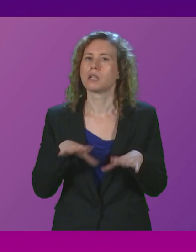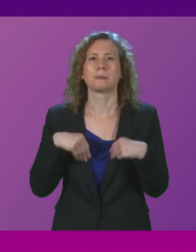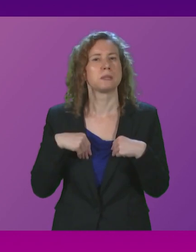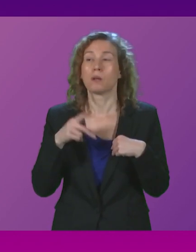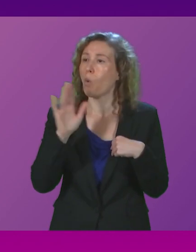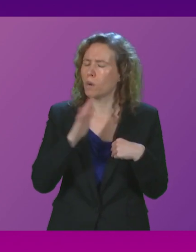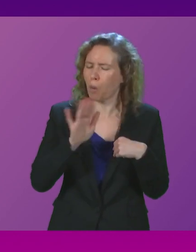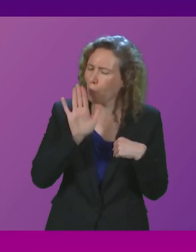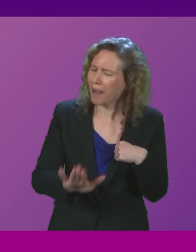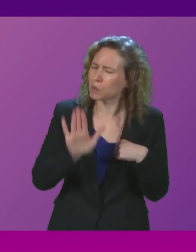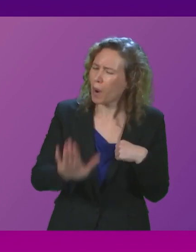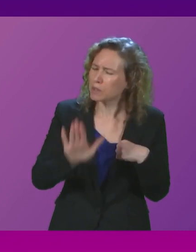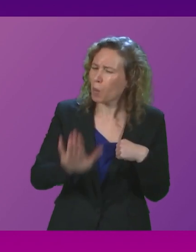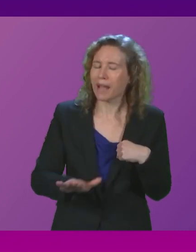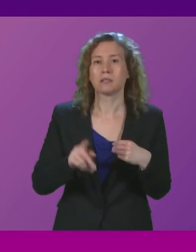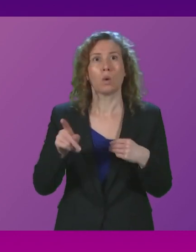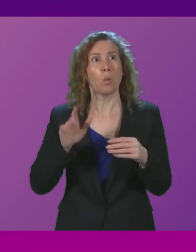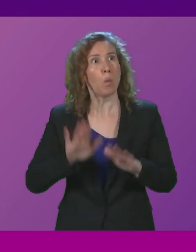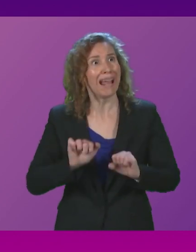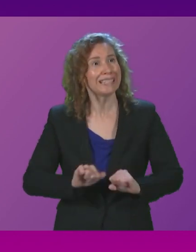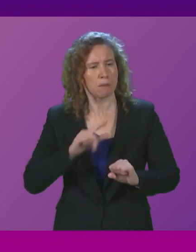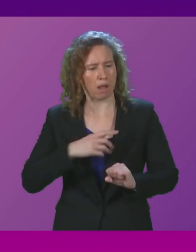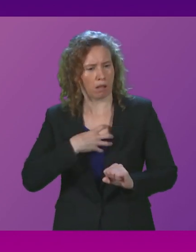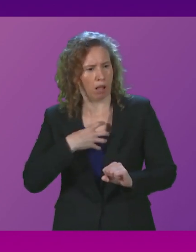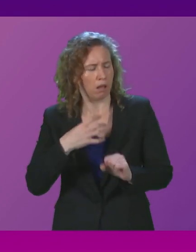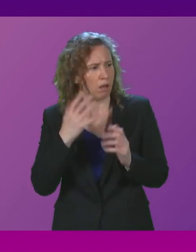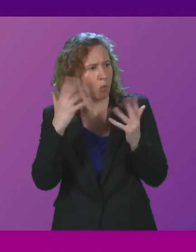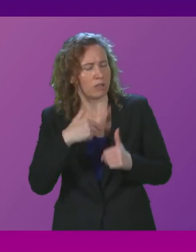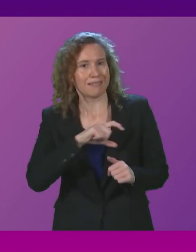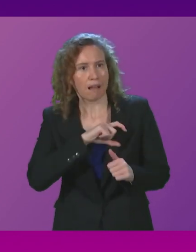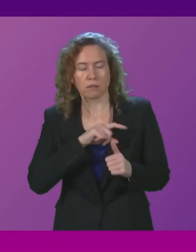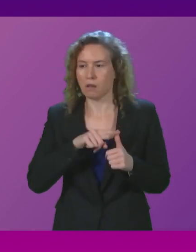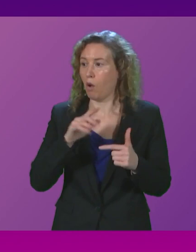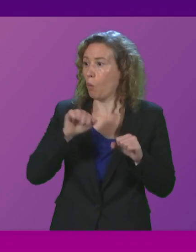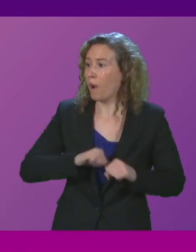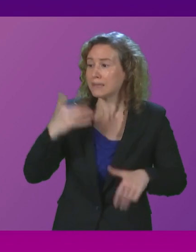in fear for a cancer diagnosis; wait in pain for a hip replacement; wait for hours in an